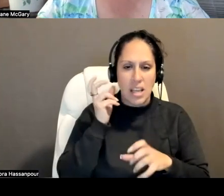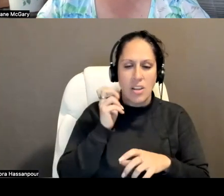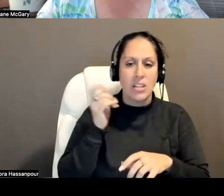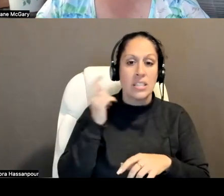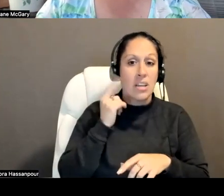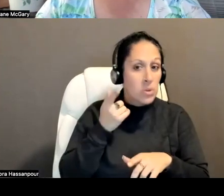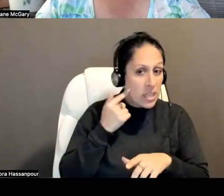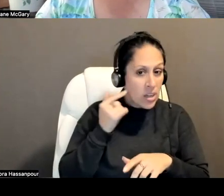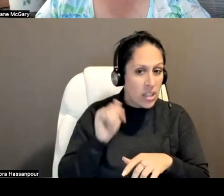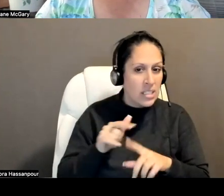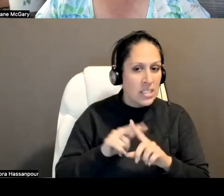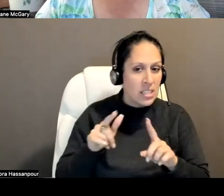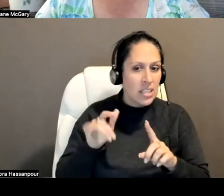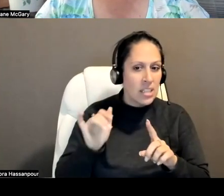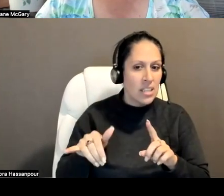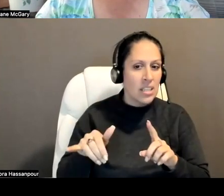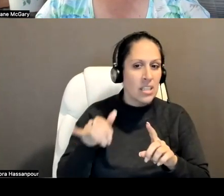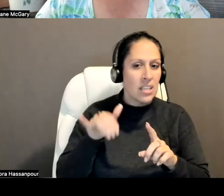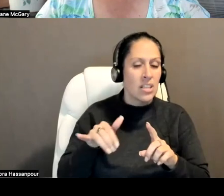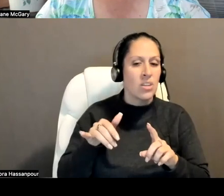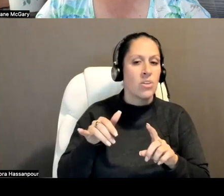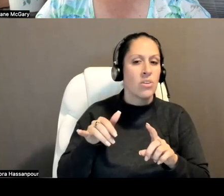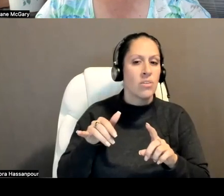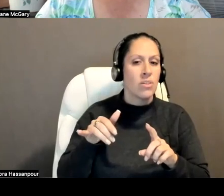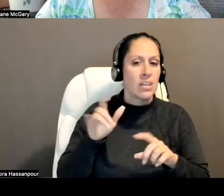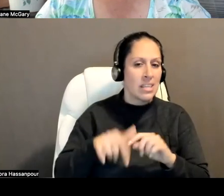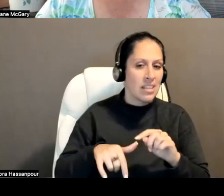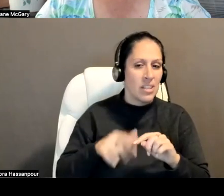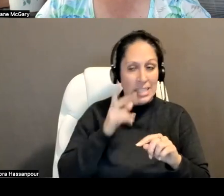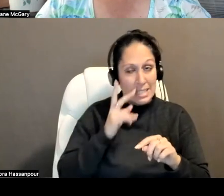what you will hear that's different is, is you was-- well, you cannot really see it, but it's